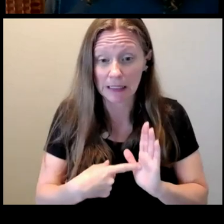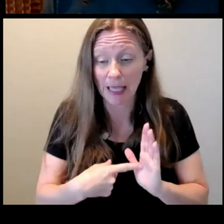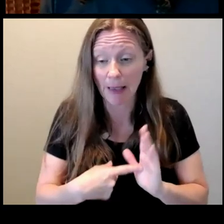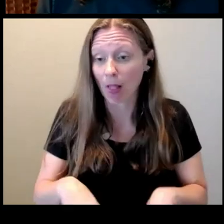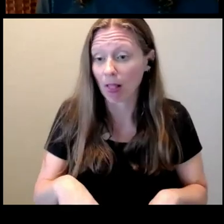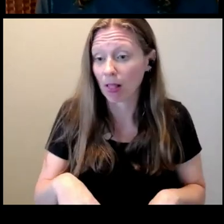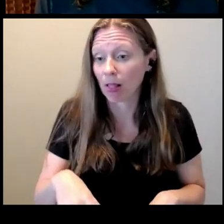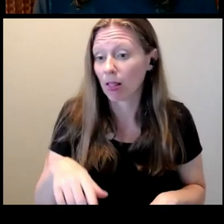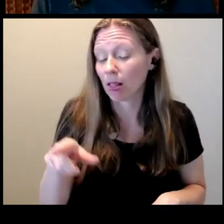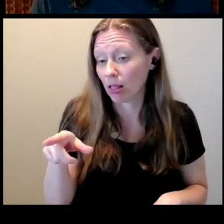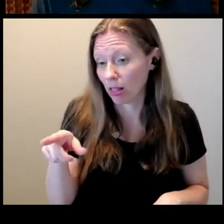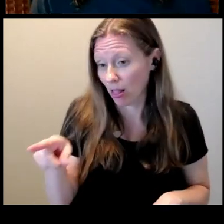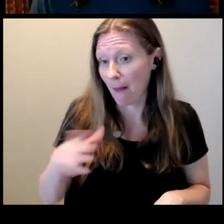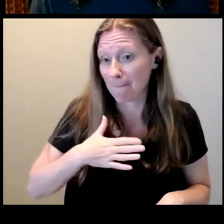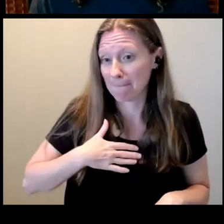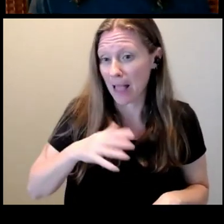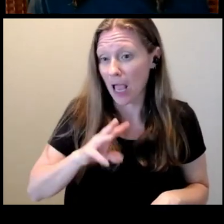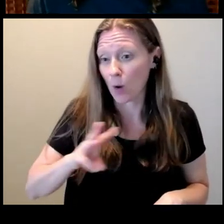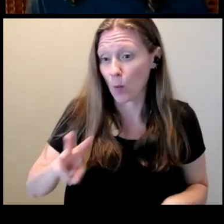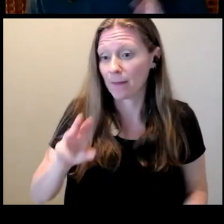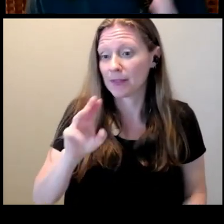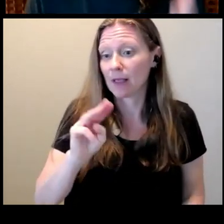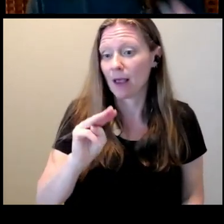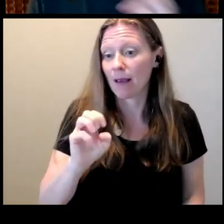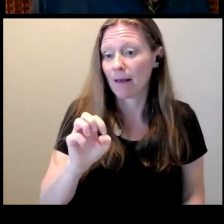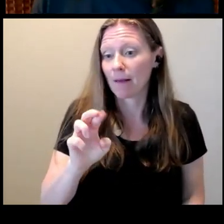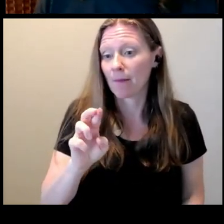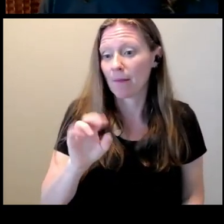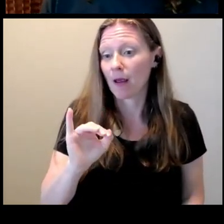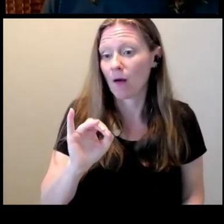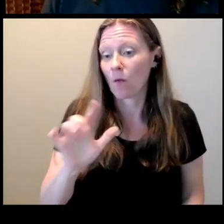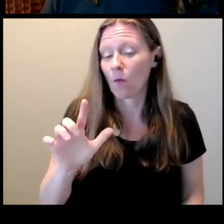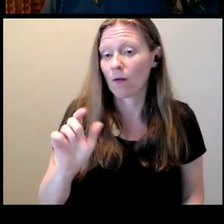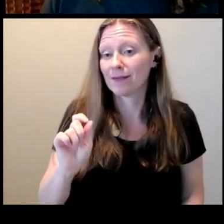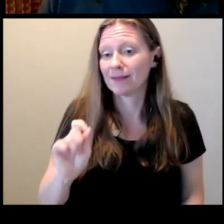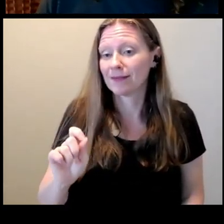At Meryl.net/webvtt, which I copied into the chat box.